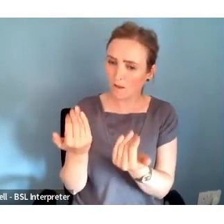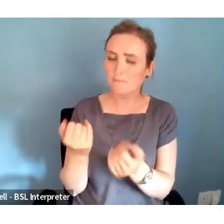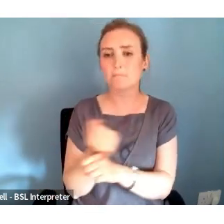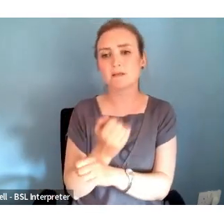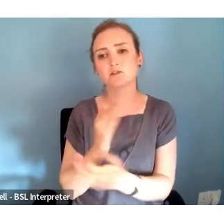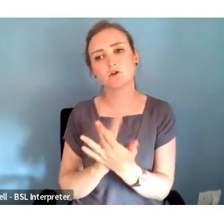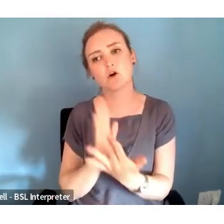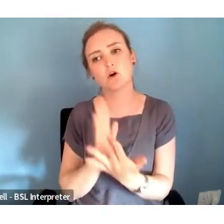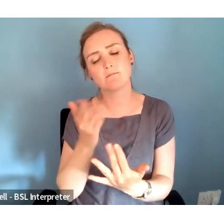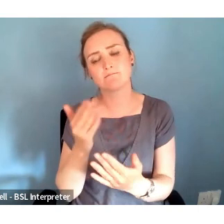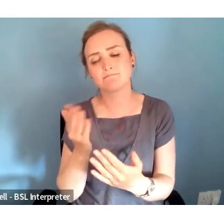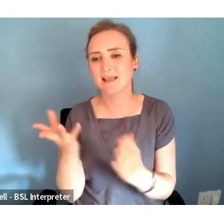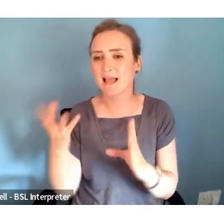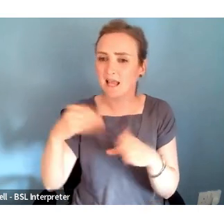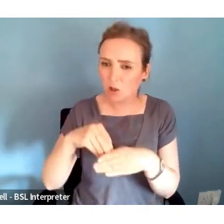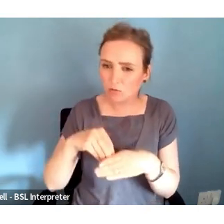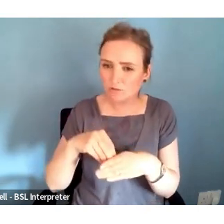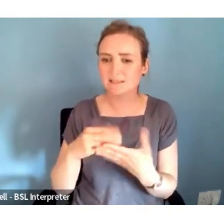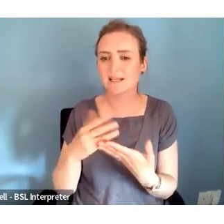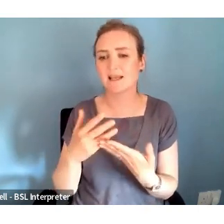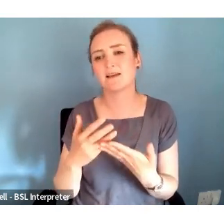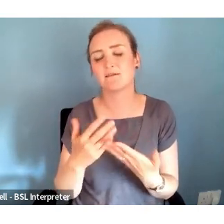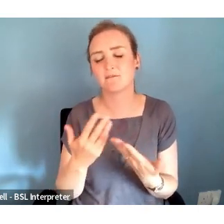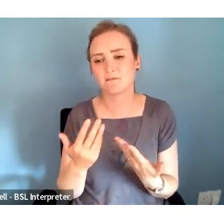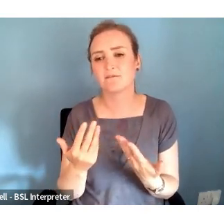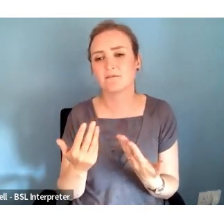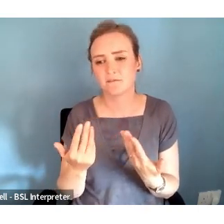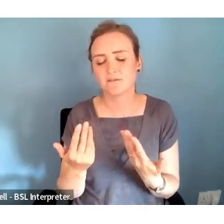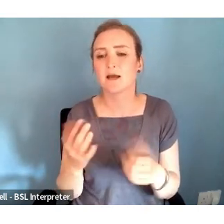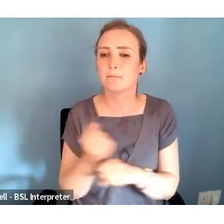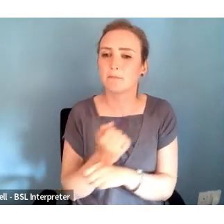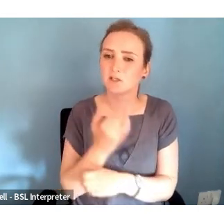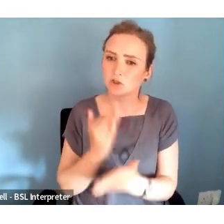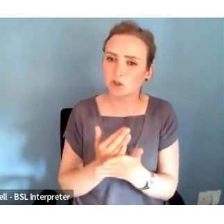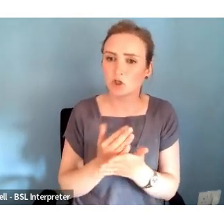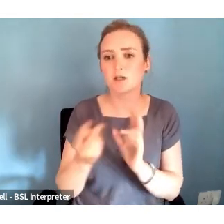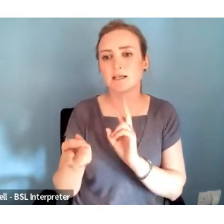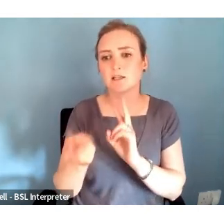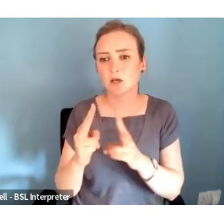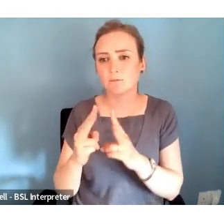, using virtual inclusivity features, making sure a BSL interpreter is booked